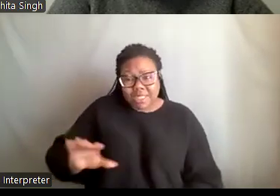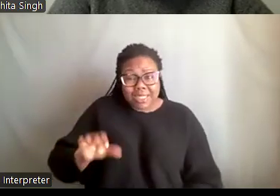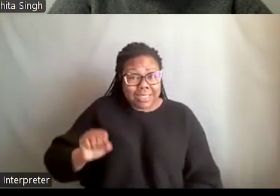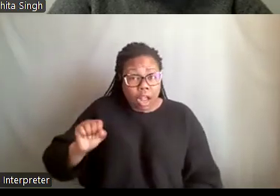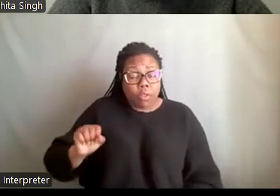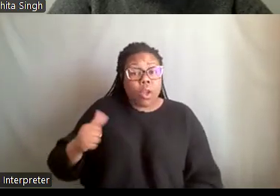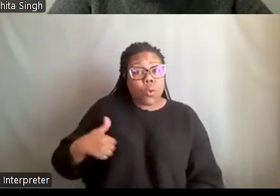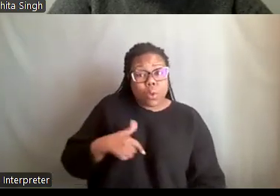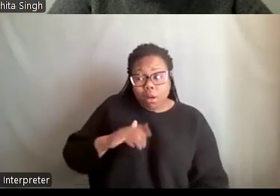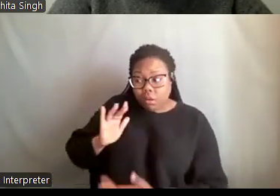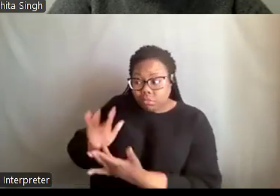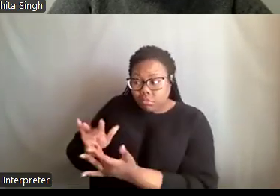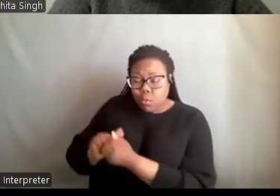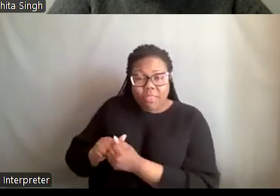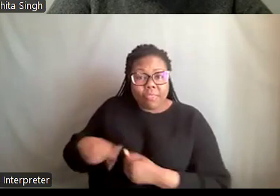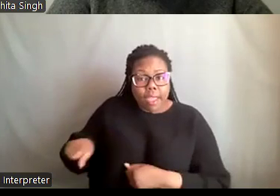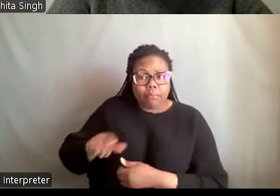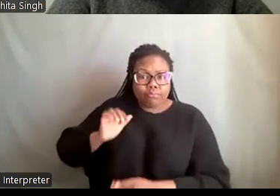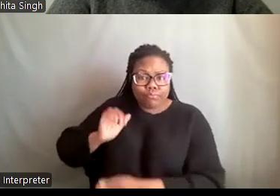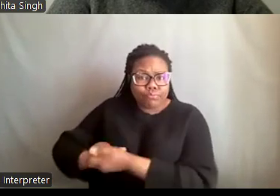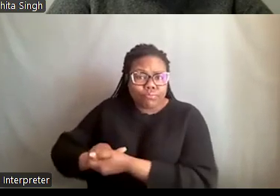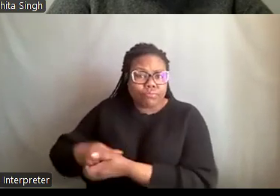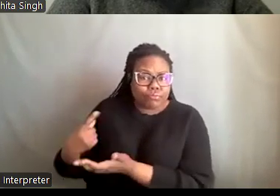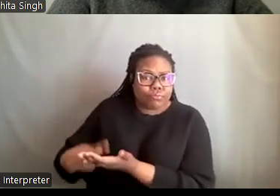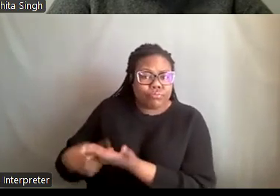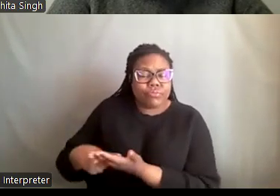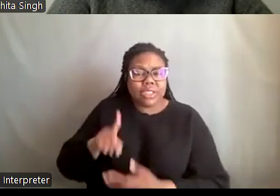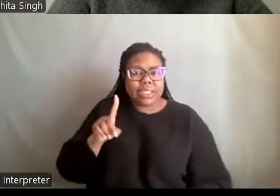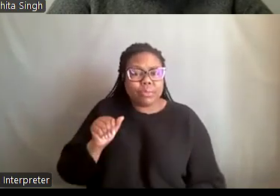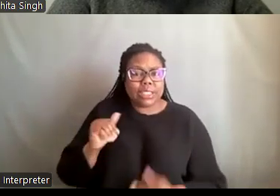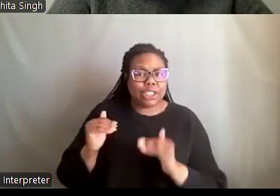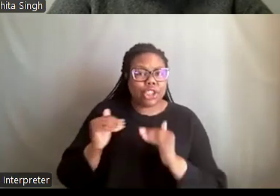churches in rural parts of the south. We're getting into rural communities and churches and